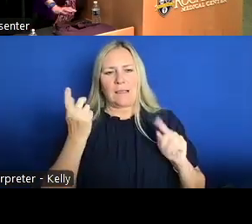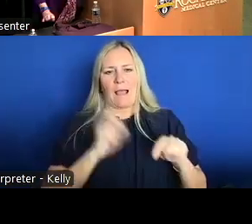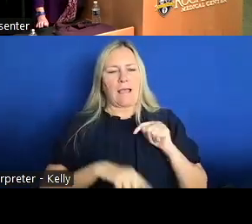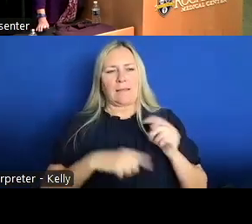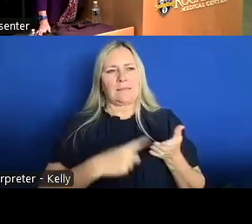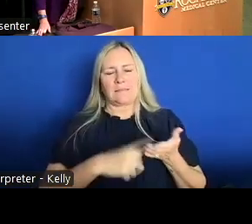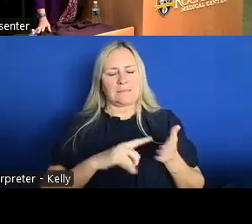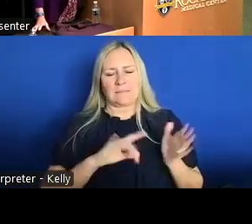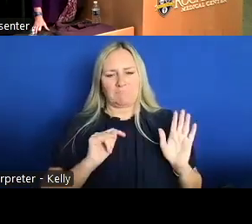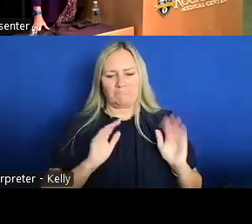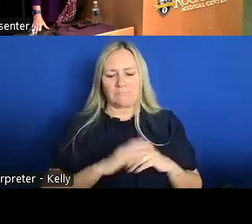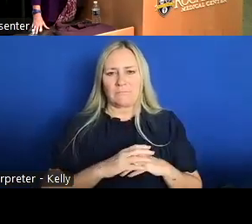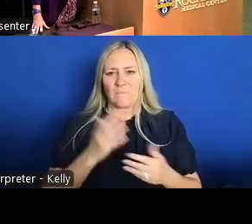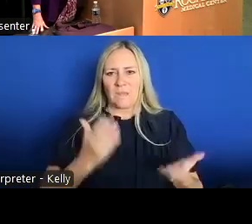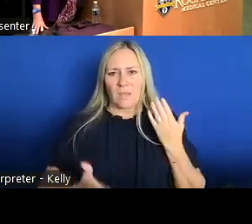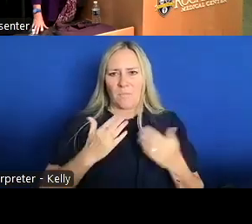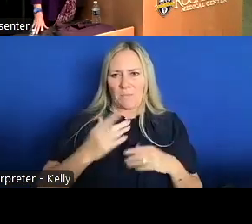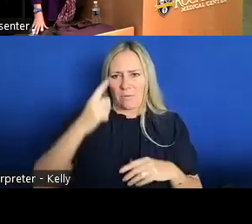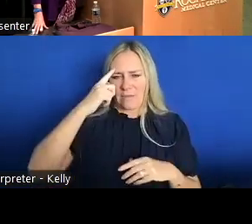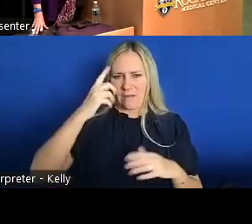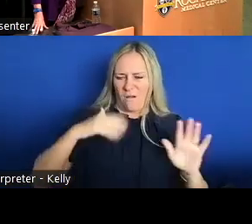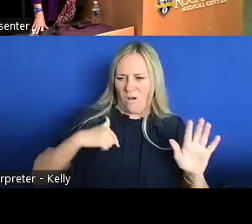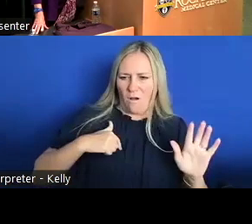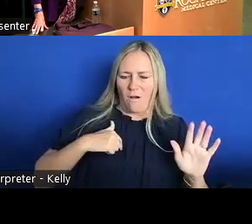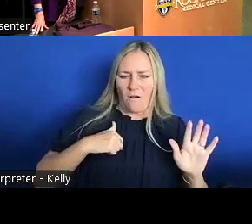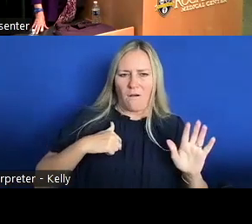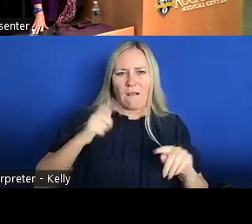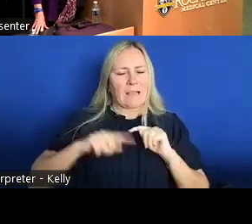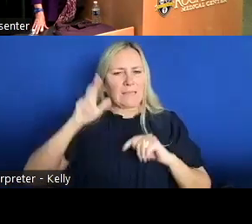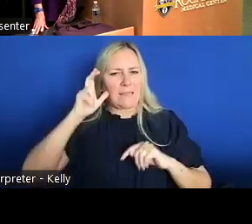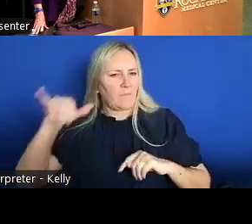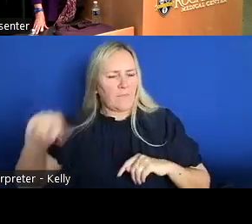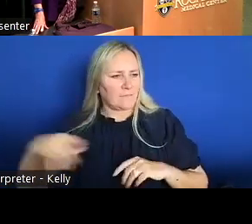might be that we don't hear something or we don't respond to something or we withdraw from patients